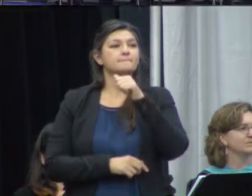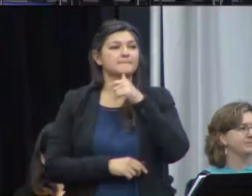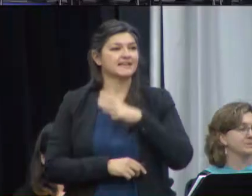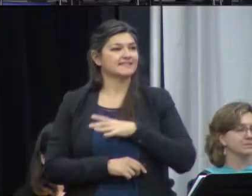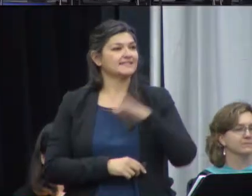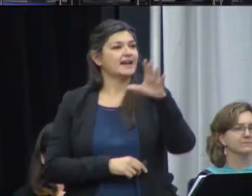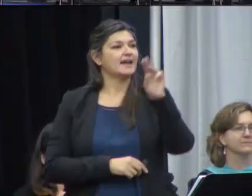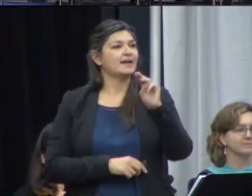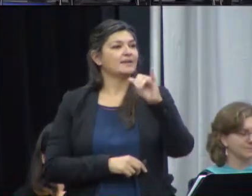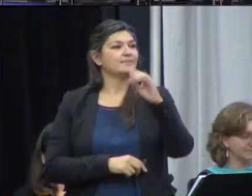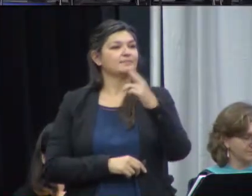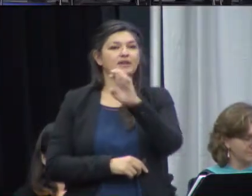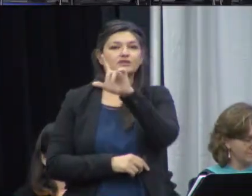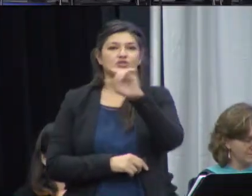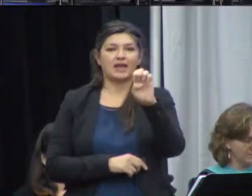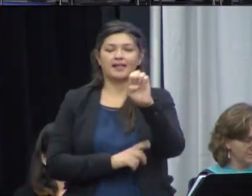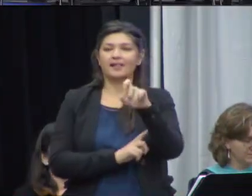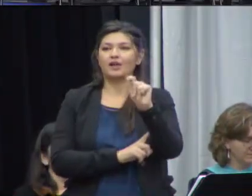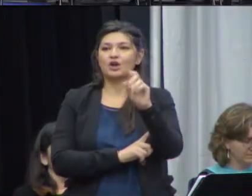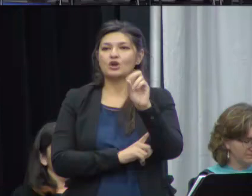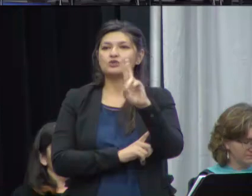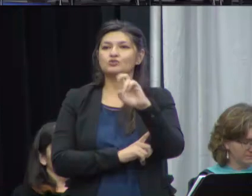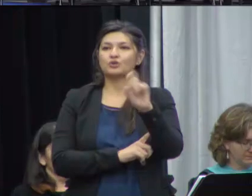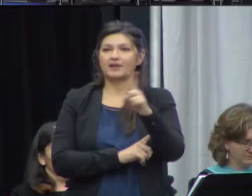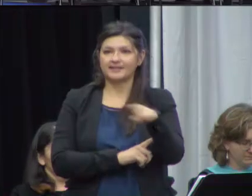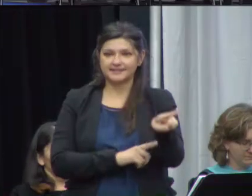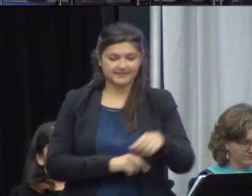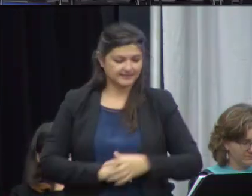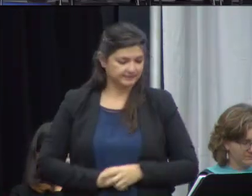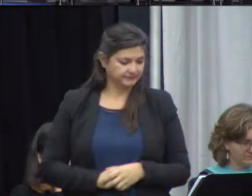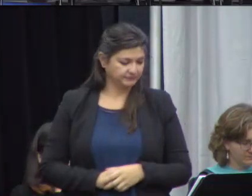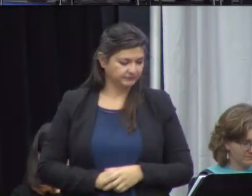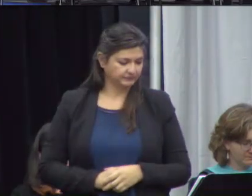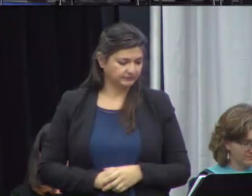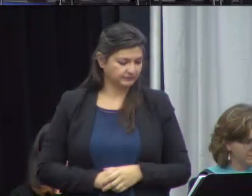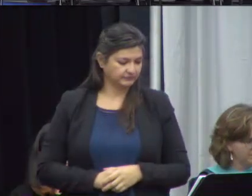(audience applauds)